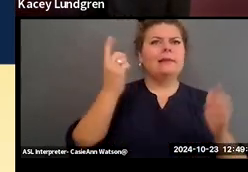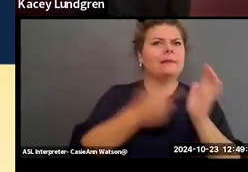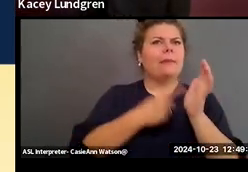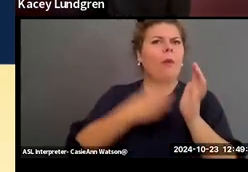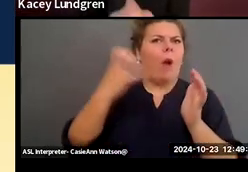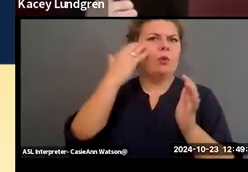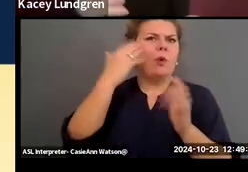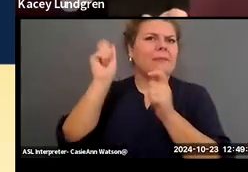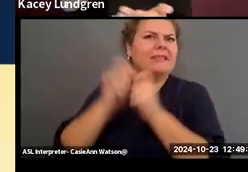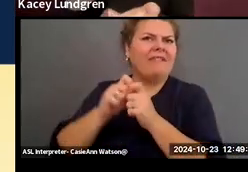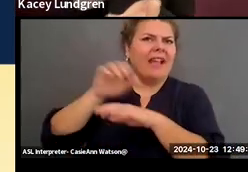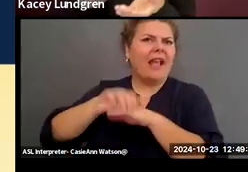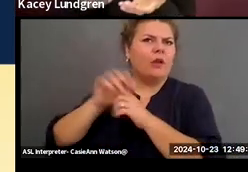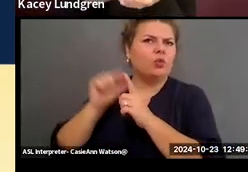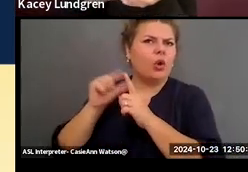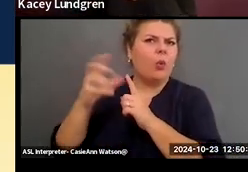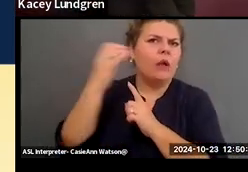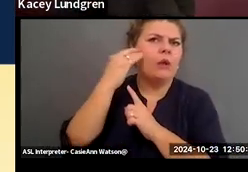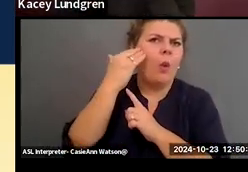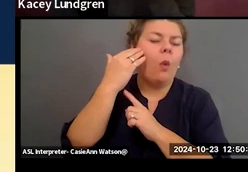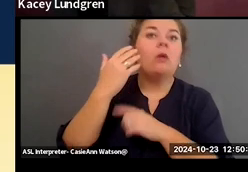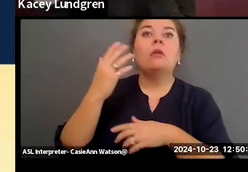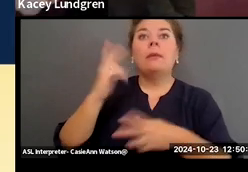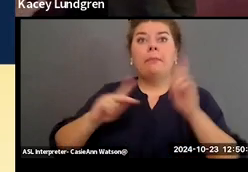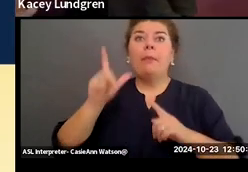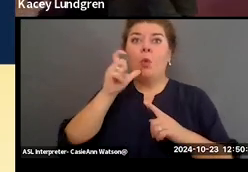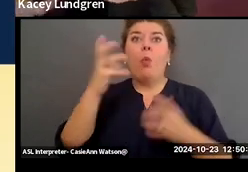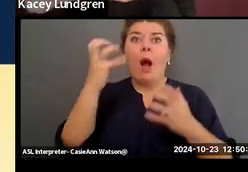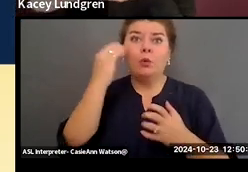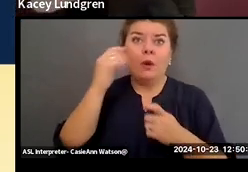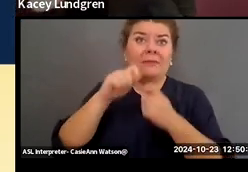and those people who want to know the specific English words